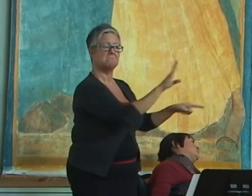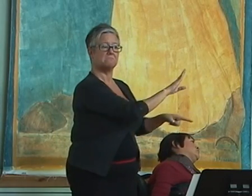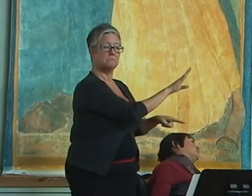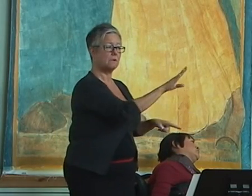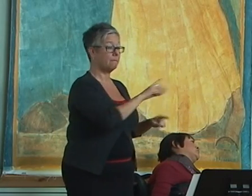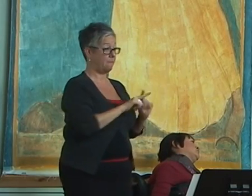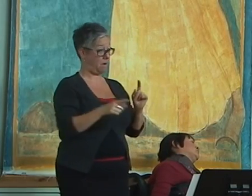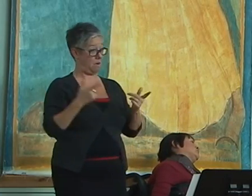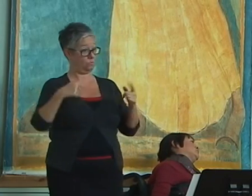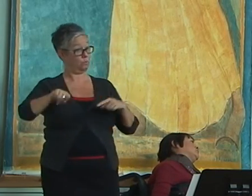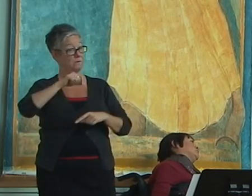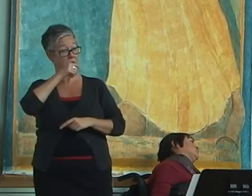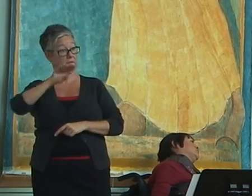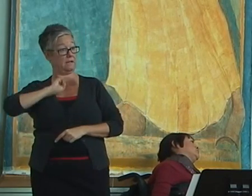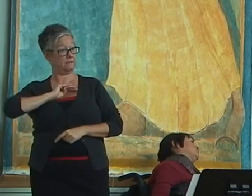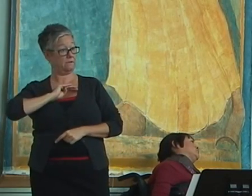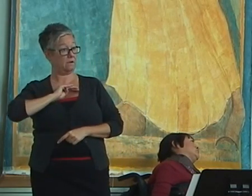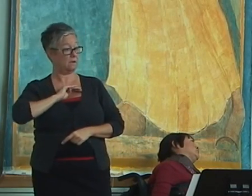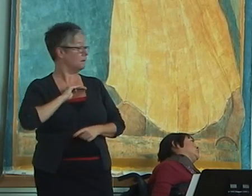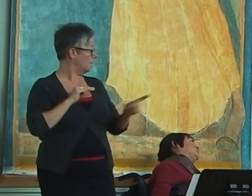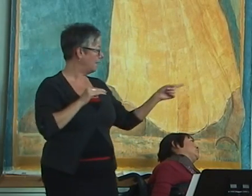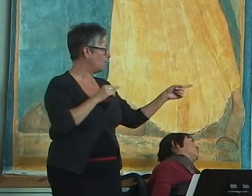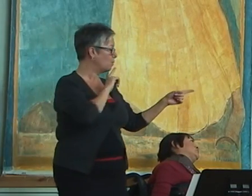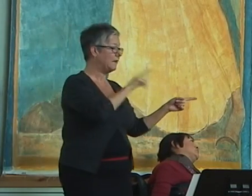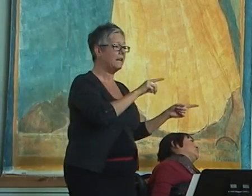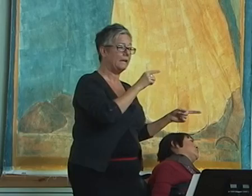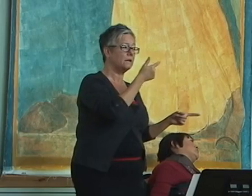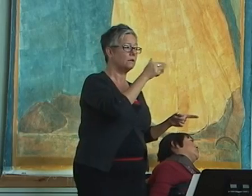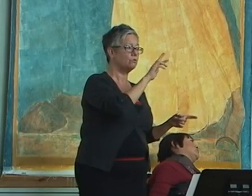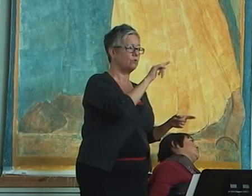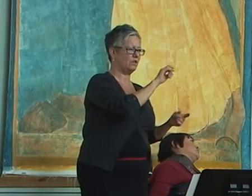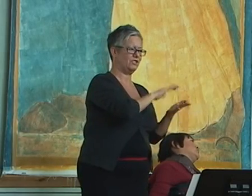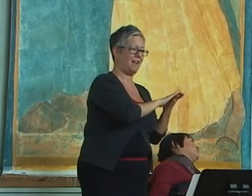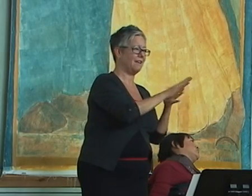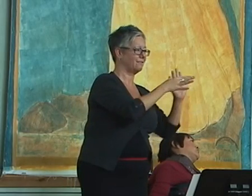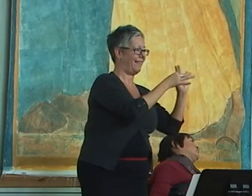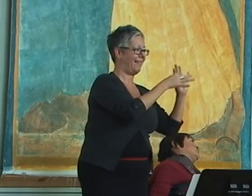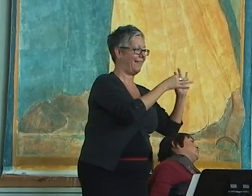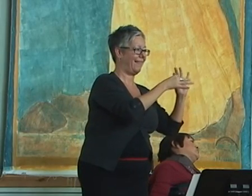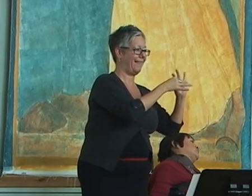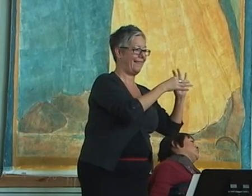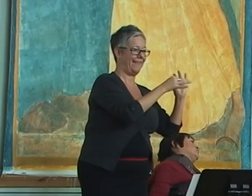So, very nice, George speak a nice speech. But you know what, look at the deeds. But if you like what the City of Toronto's been doing